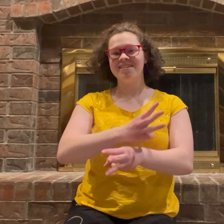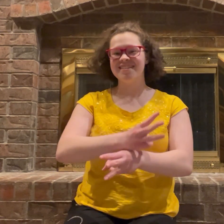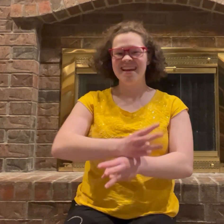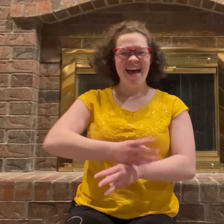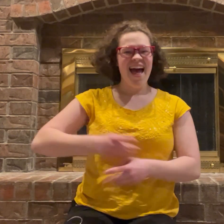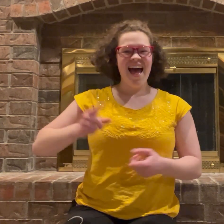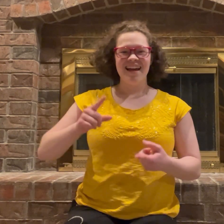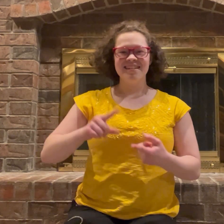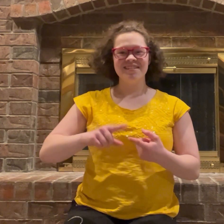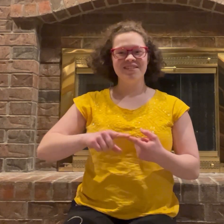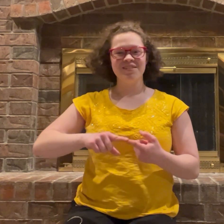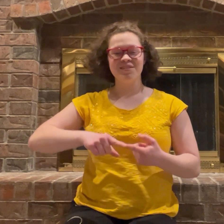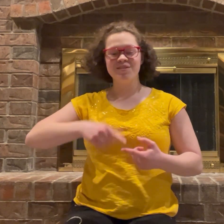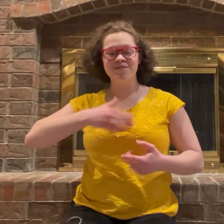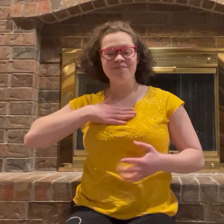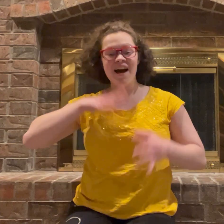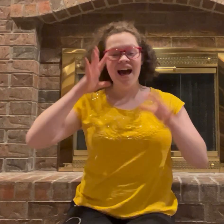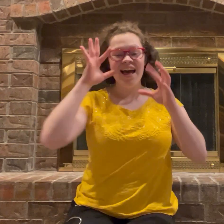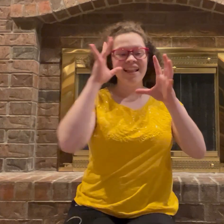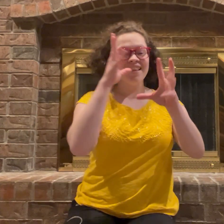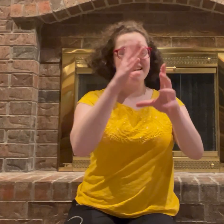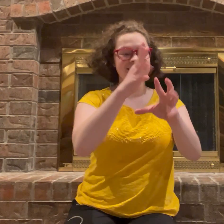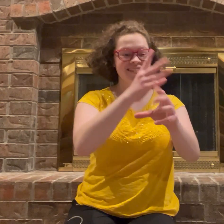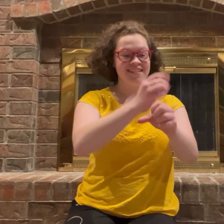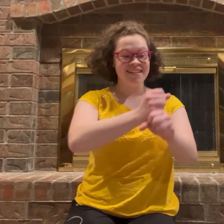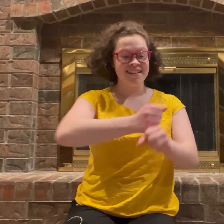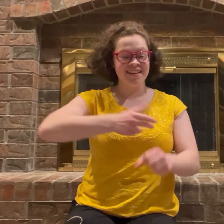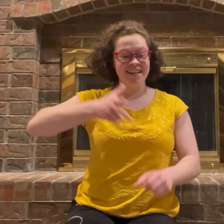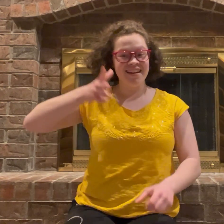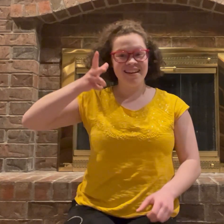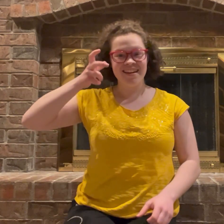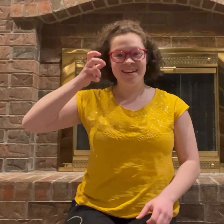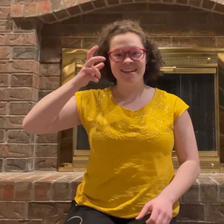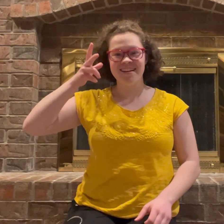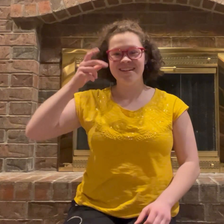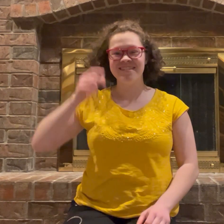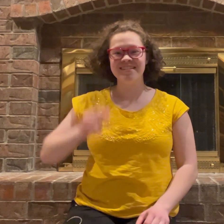and to my listening ears